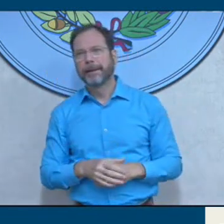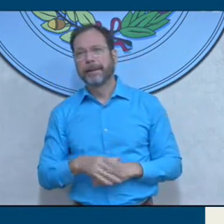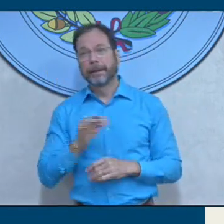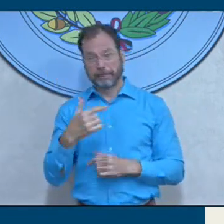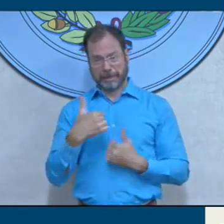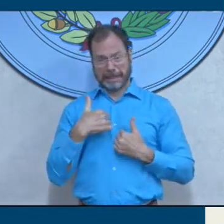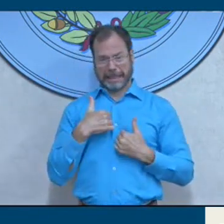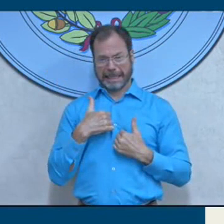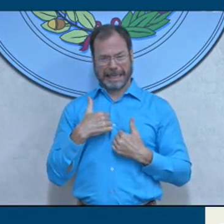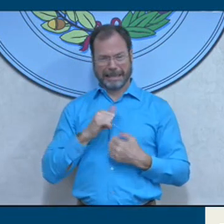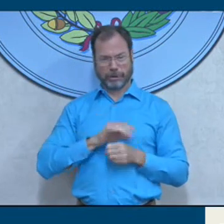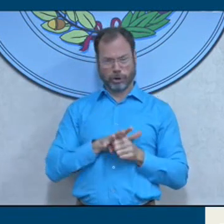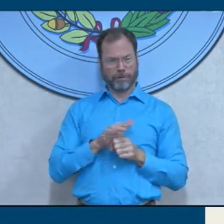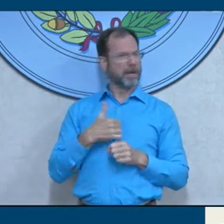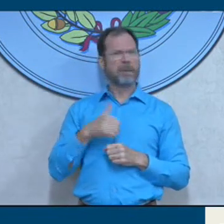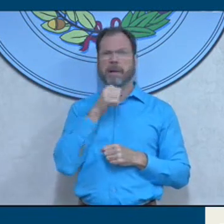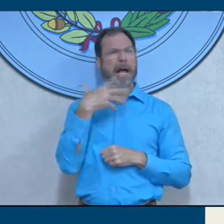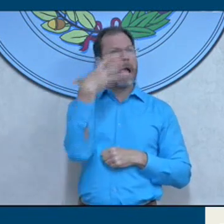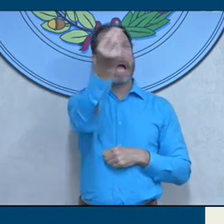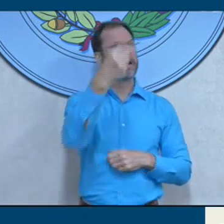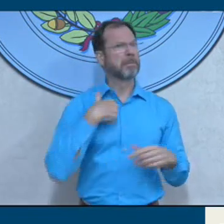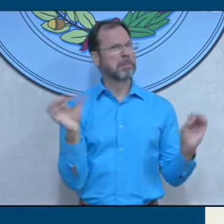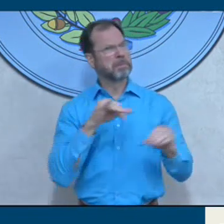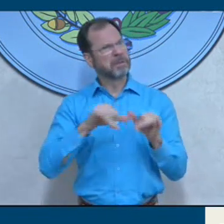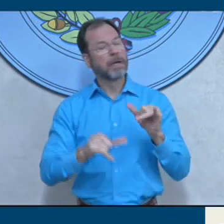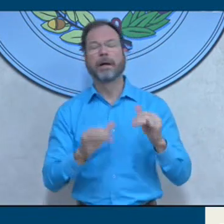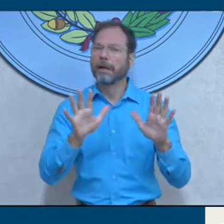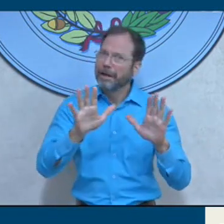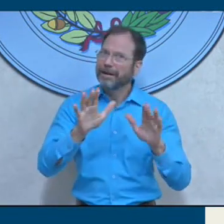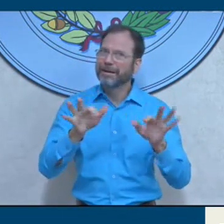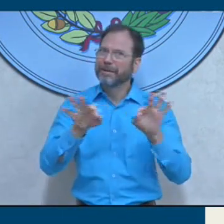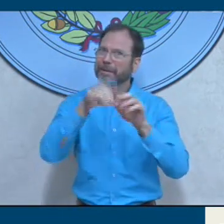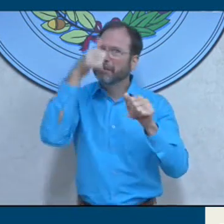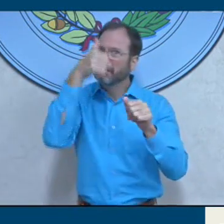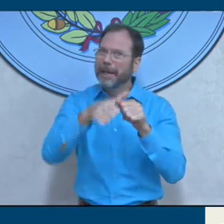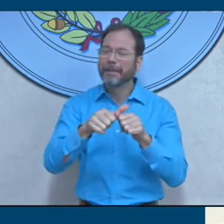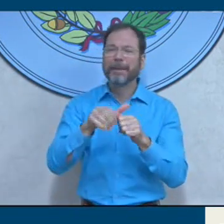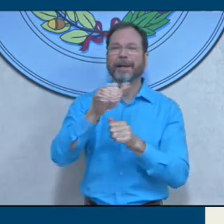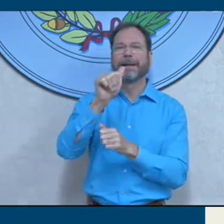ELSE. NOW THE REASON WHY MAKE THAT LAST POINT IS THIS. YOU MAY BE THINK IT WILL IF I HAVE